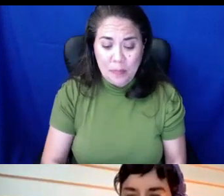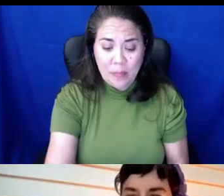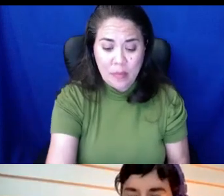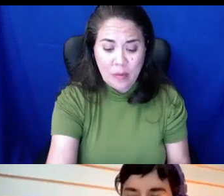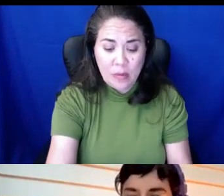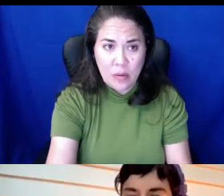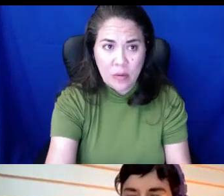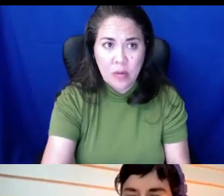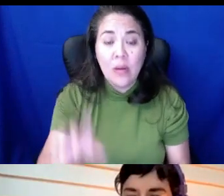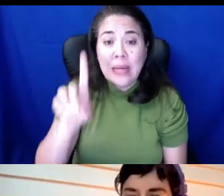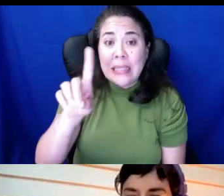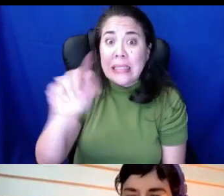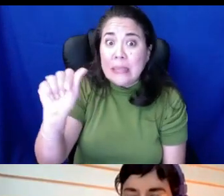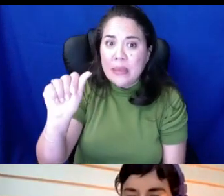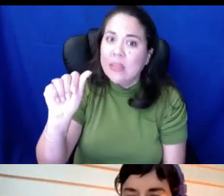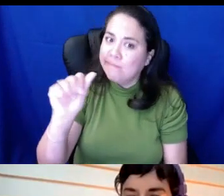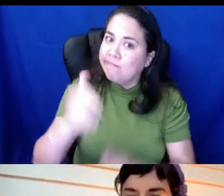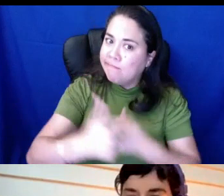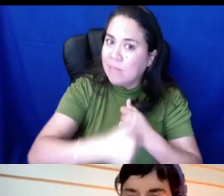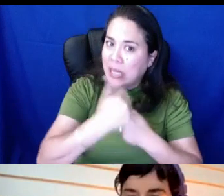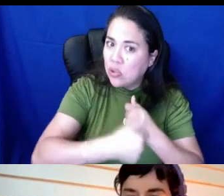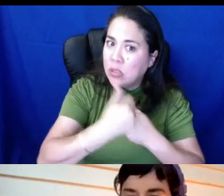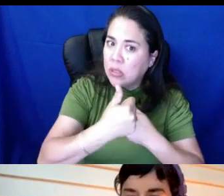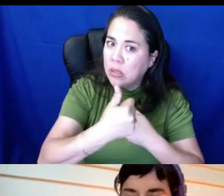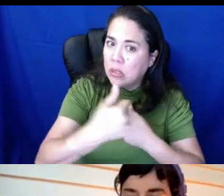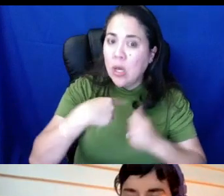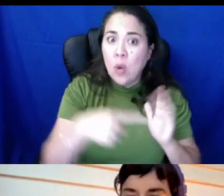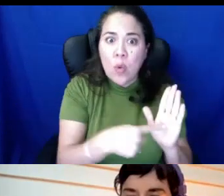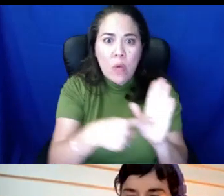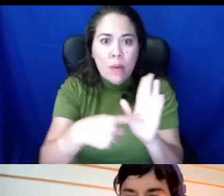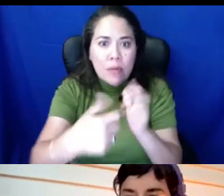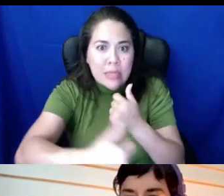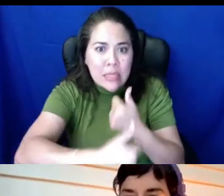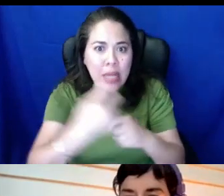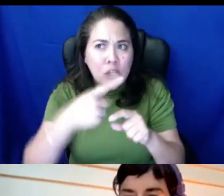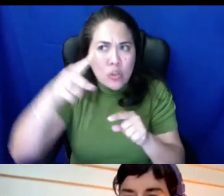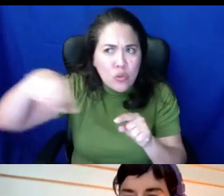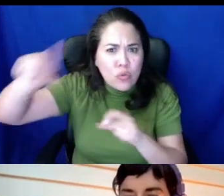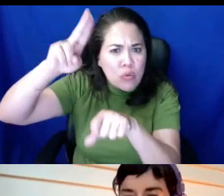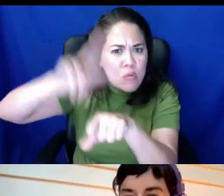disability is dangerous, we represent danger to the normal world, and rightly so.